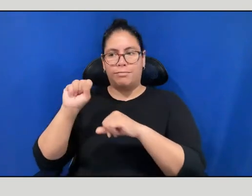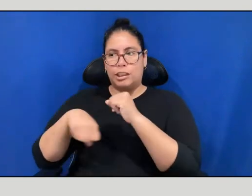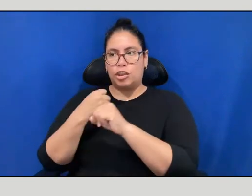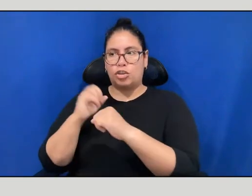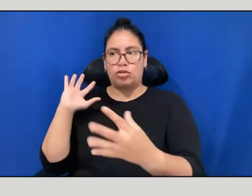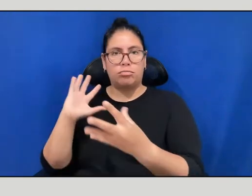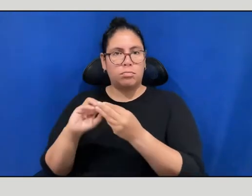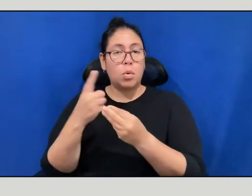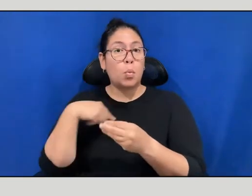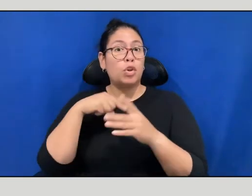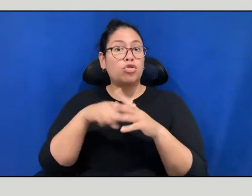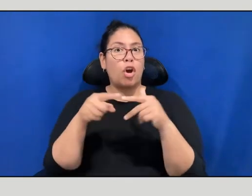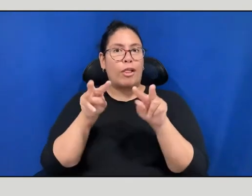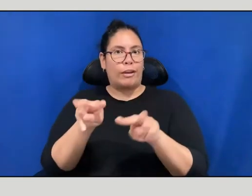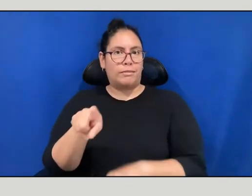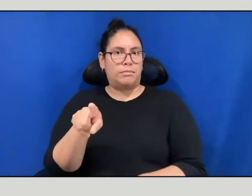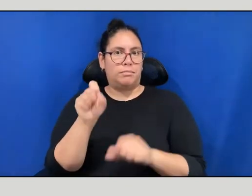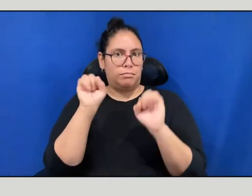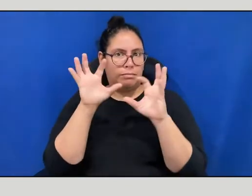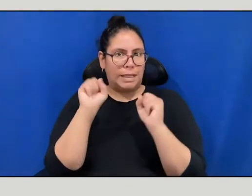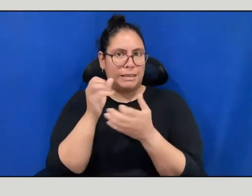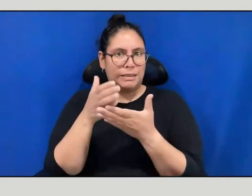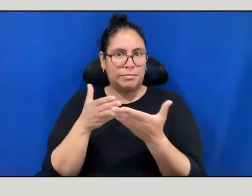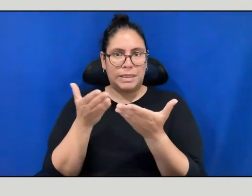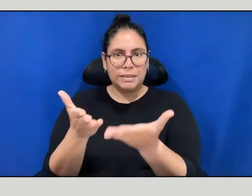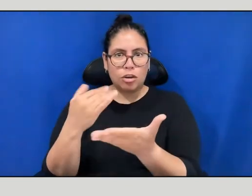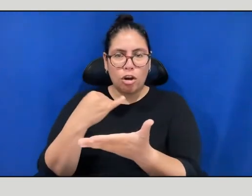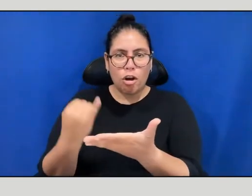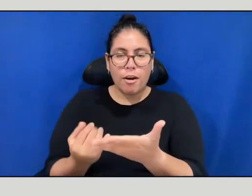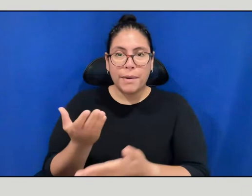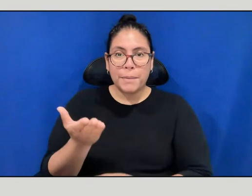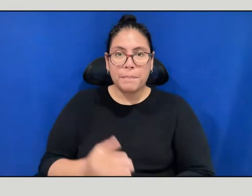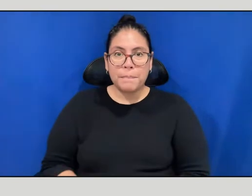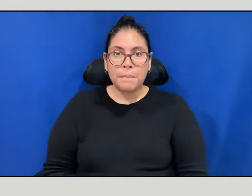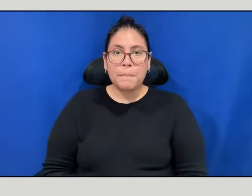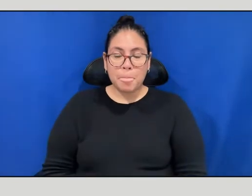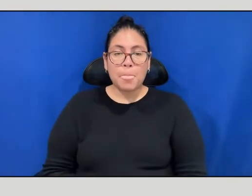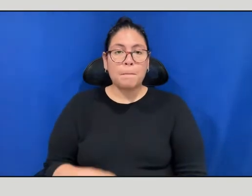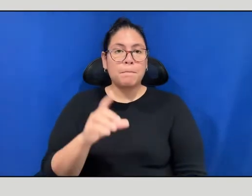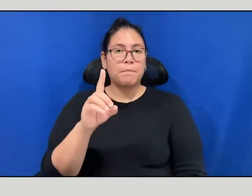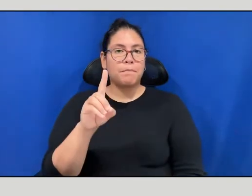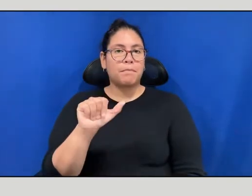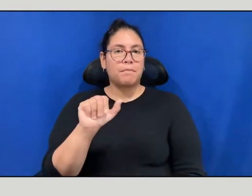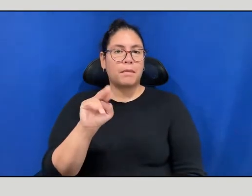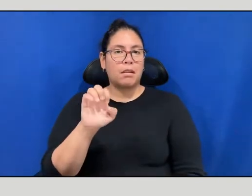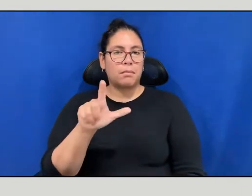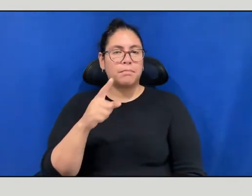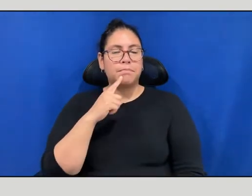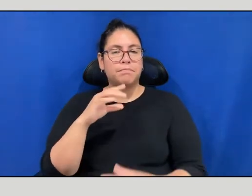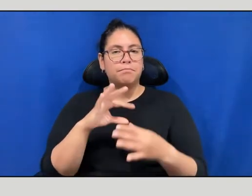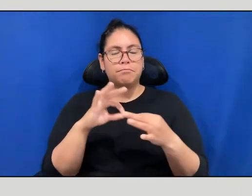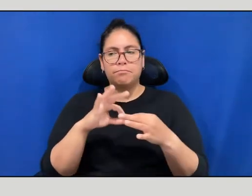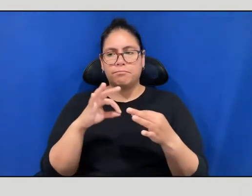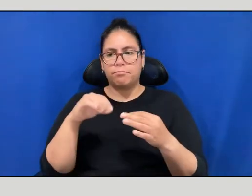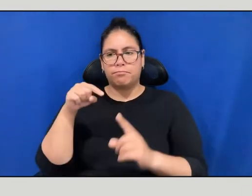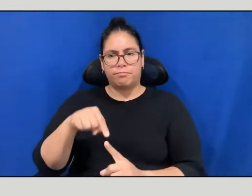All right. Talking about history, one of my intentions is to present history to communities,